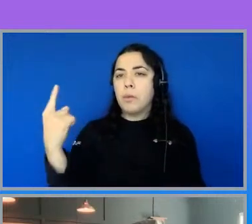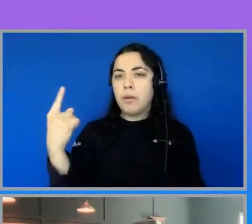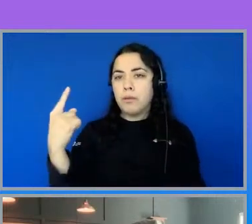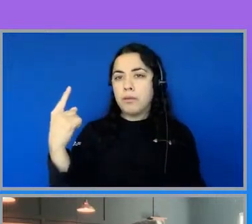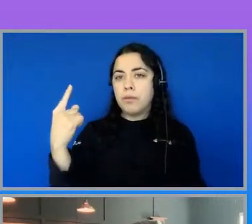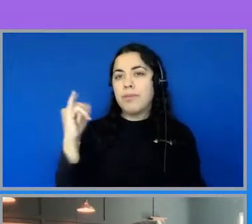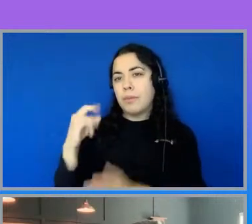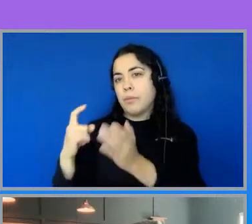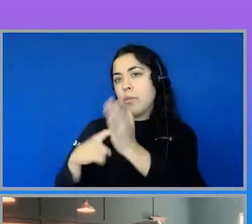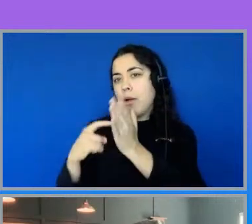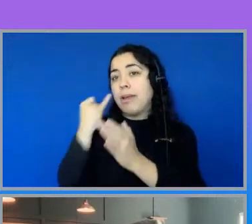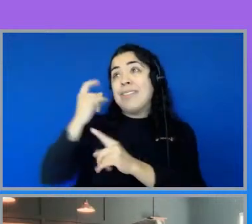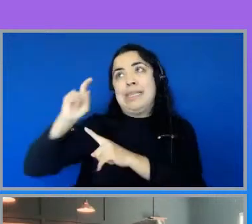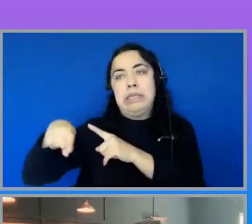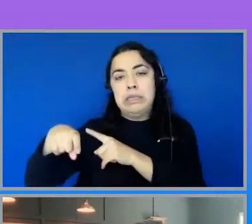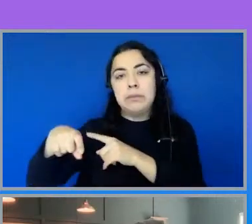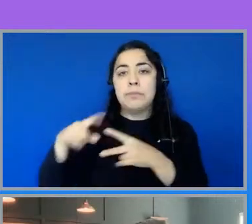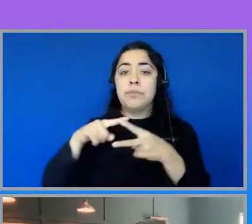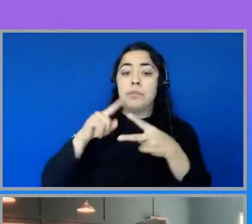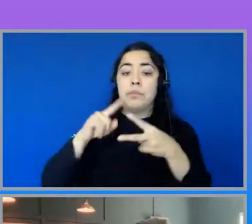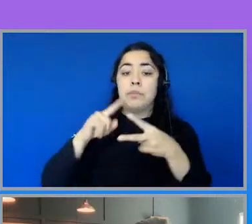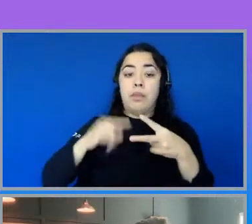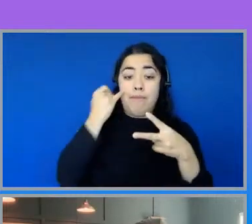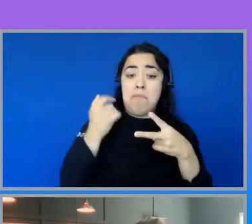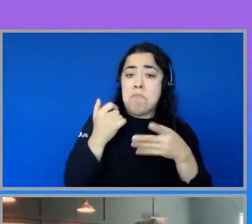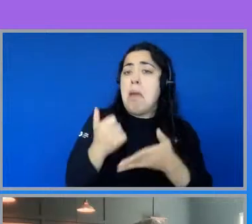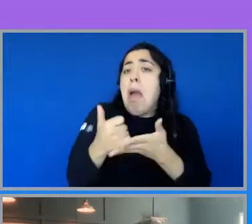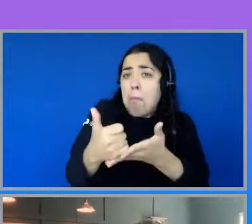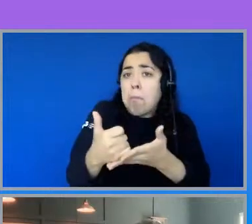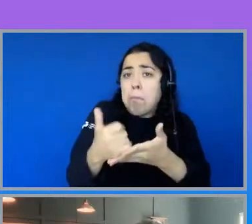requirement. If it is helpful for them to complete their goal